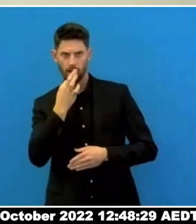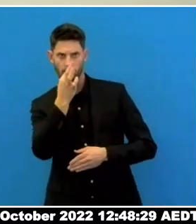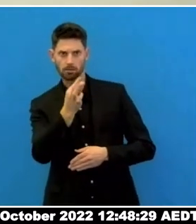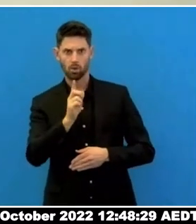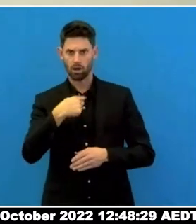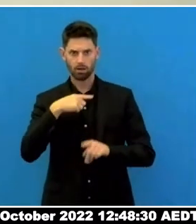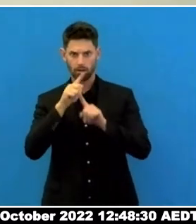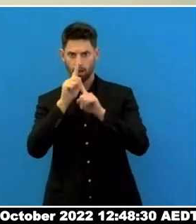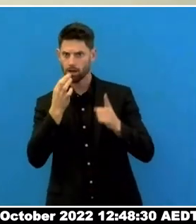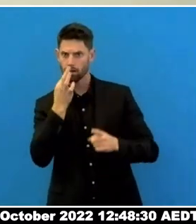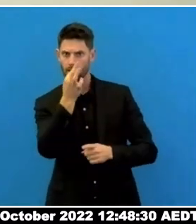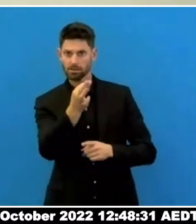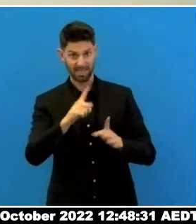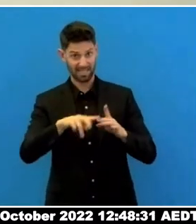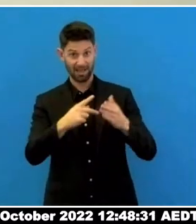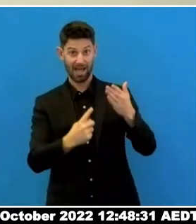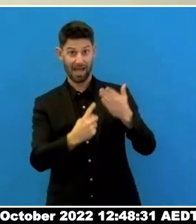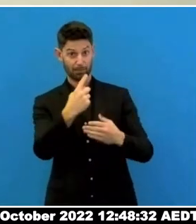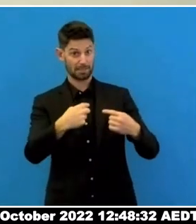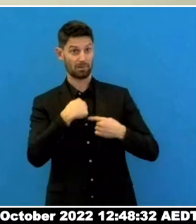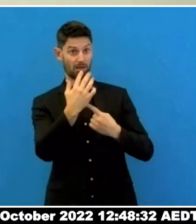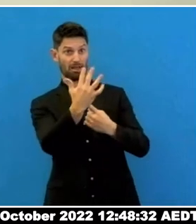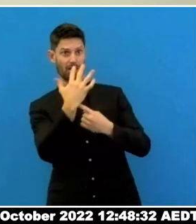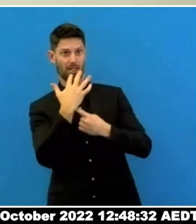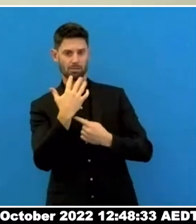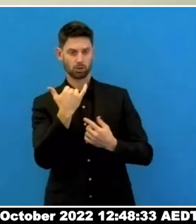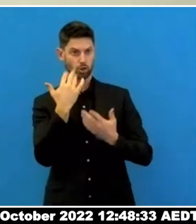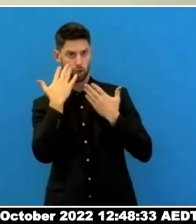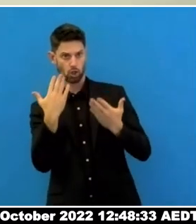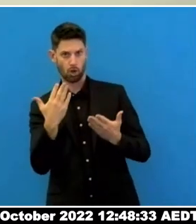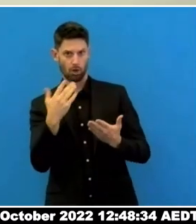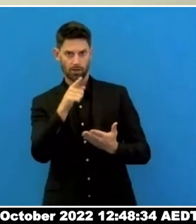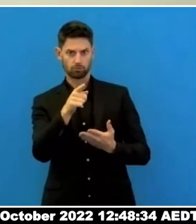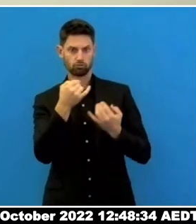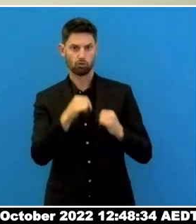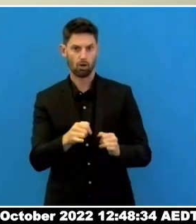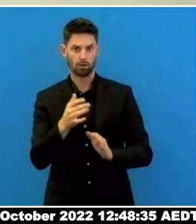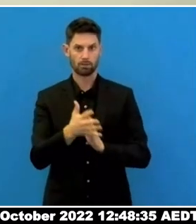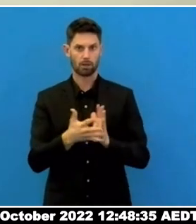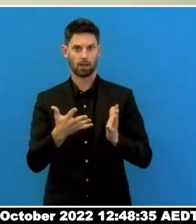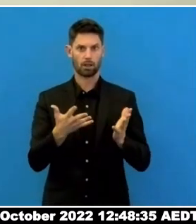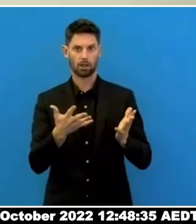they're also particularly vulnerable then and they may miss out on crucial supports all together.